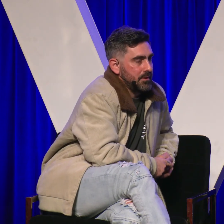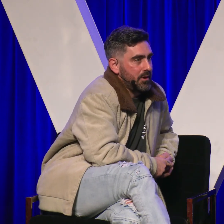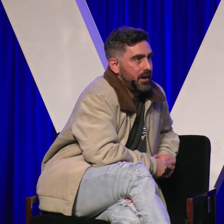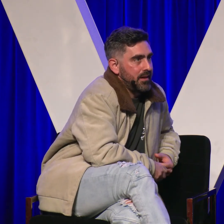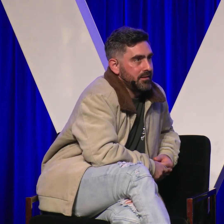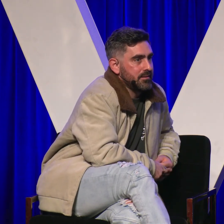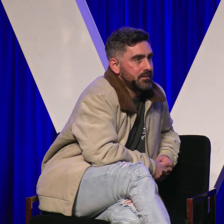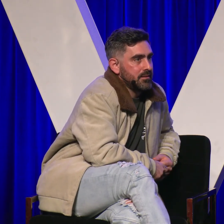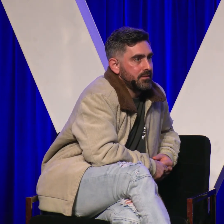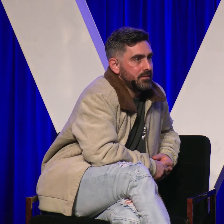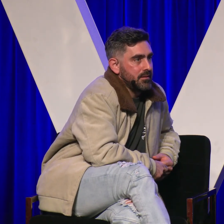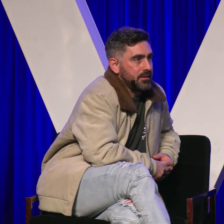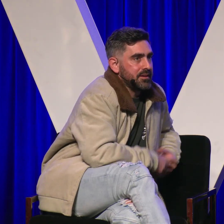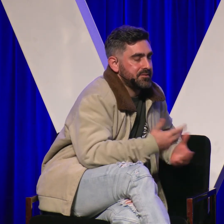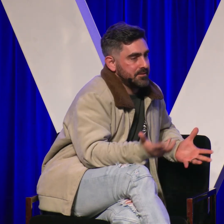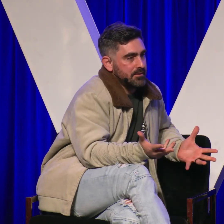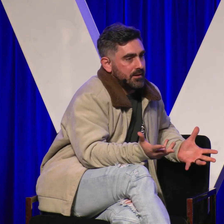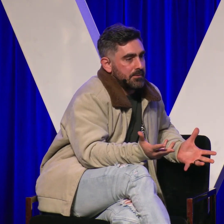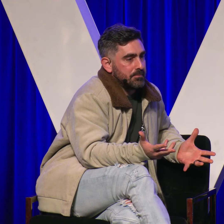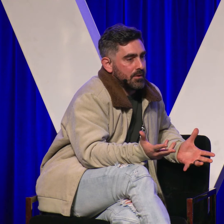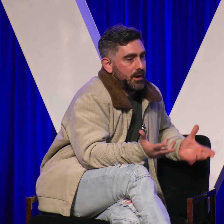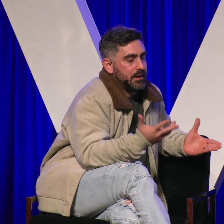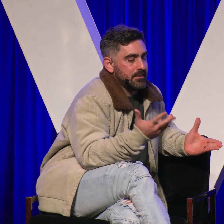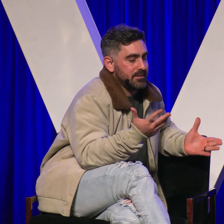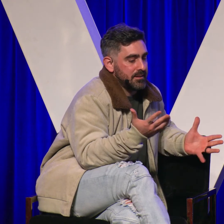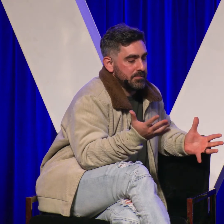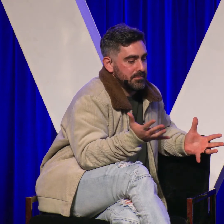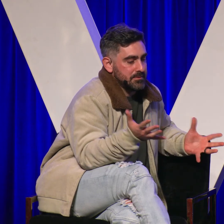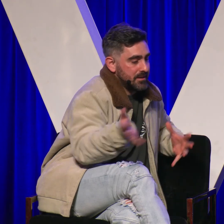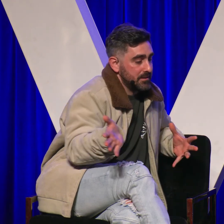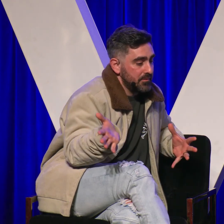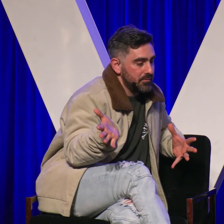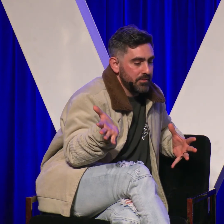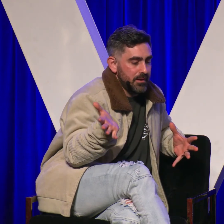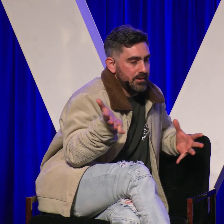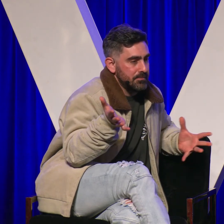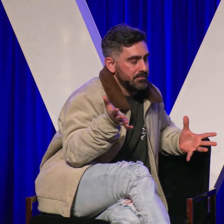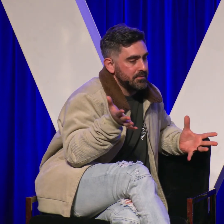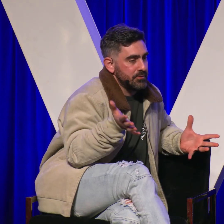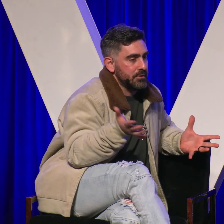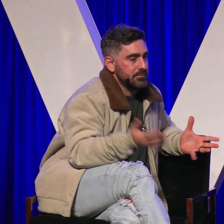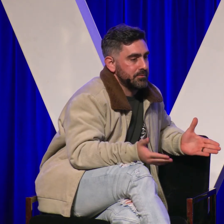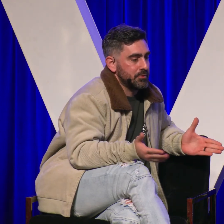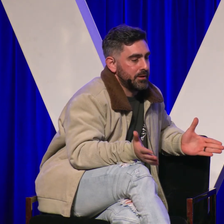I, I guess I am lucky enough to have grown up,